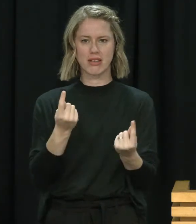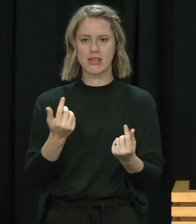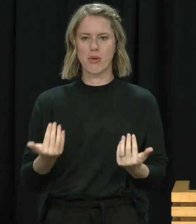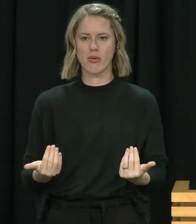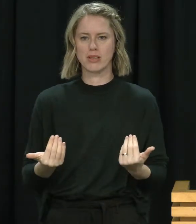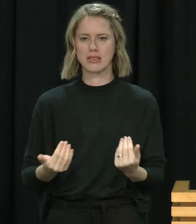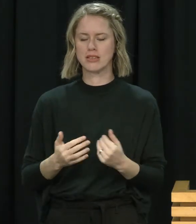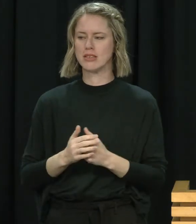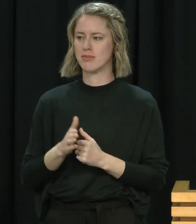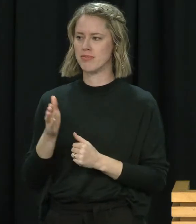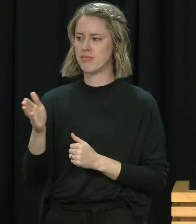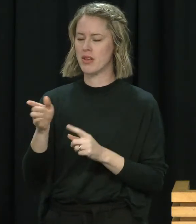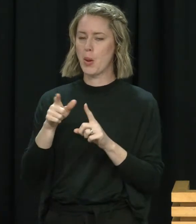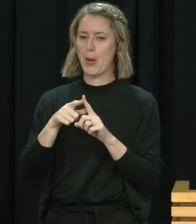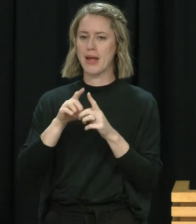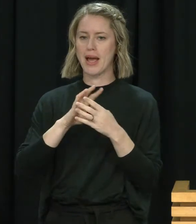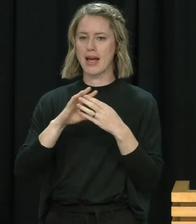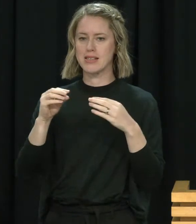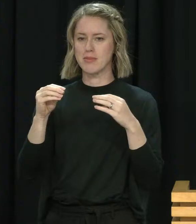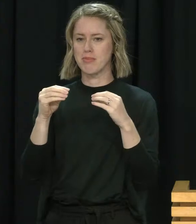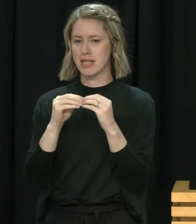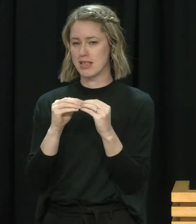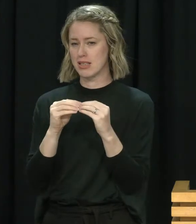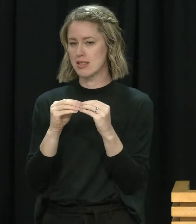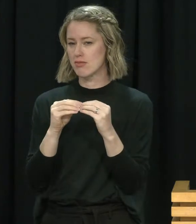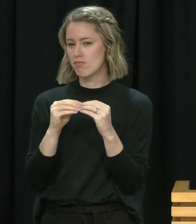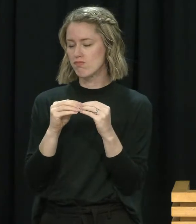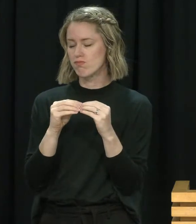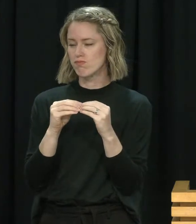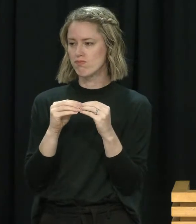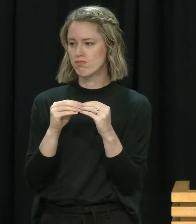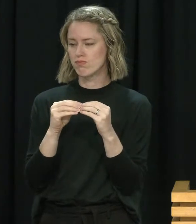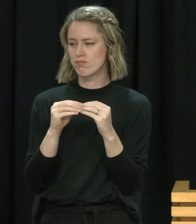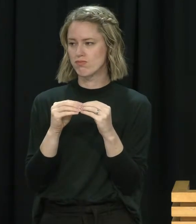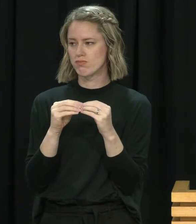Who gets priority in these groups in each DHB? It seems